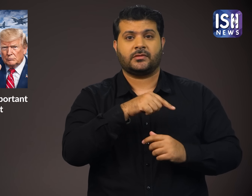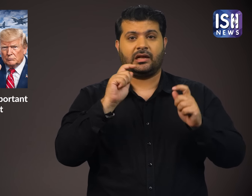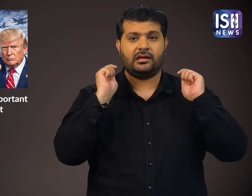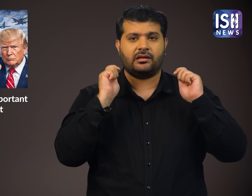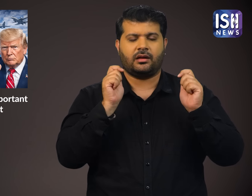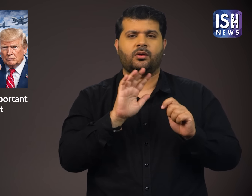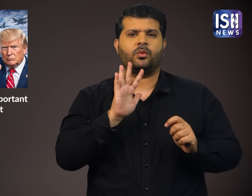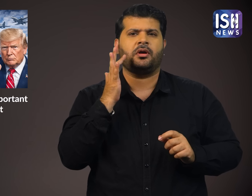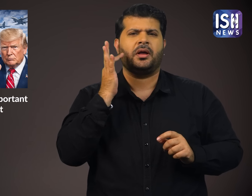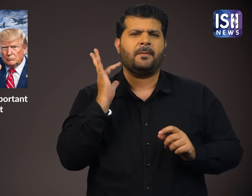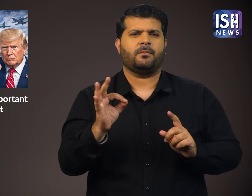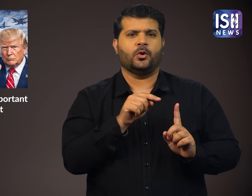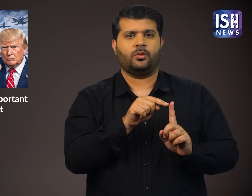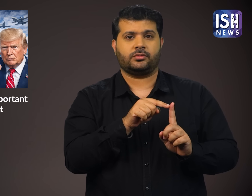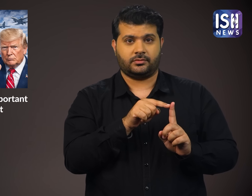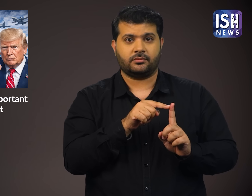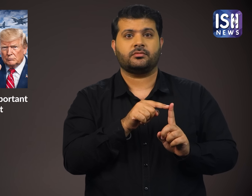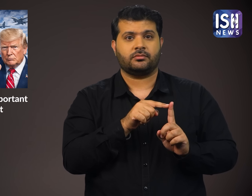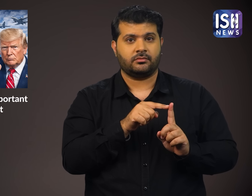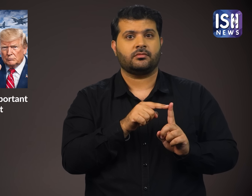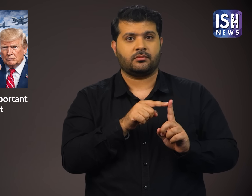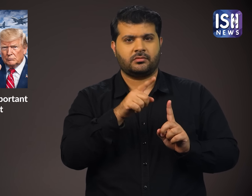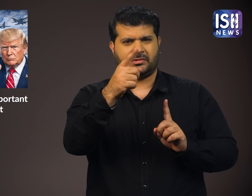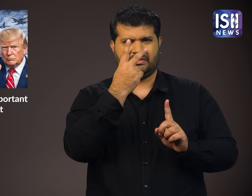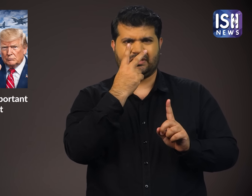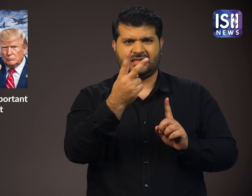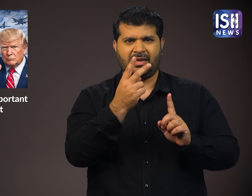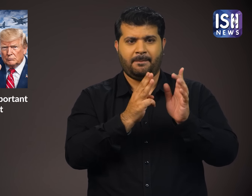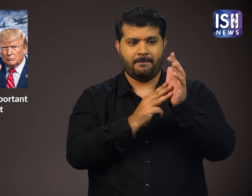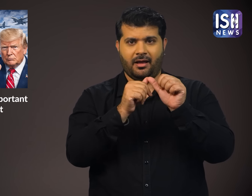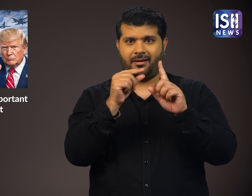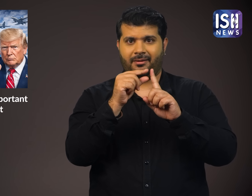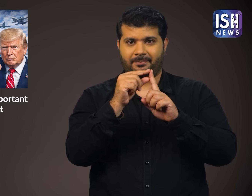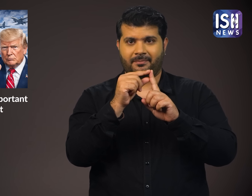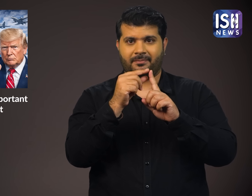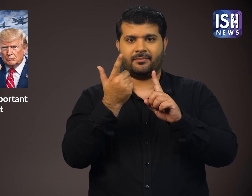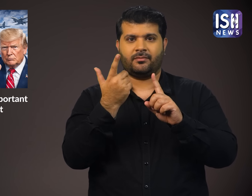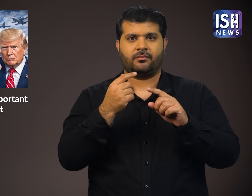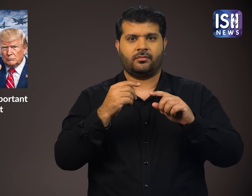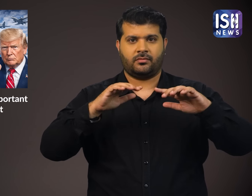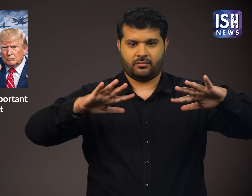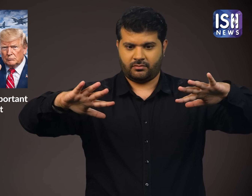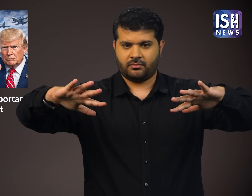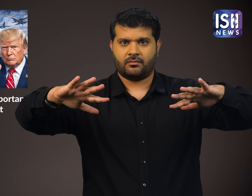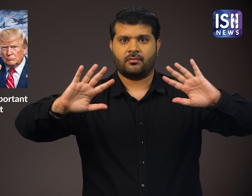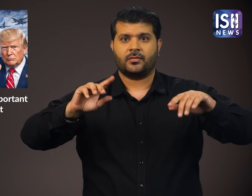Greenland is strategically important if you look at the map.